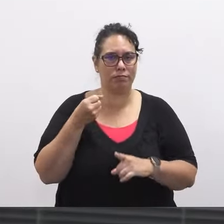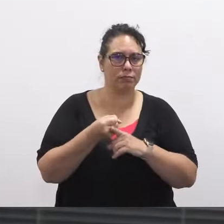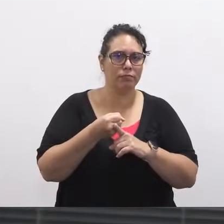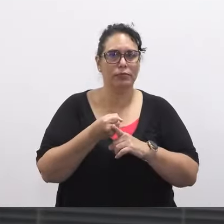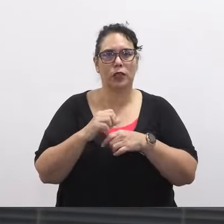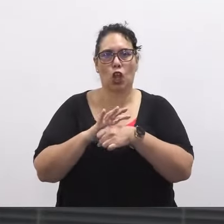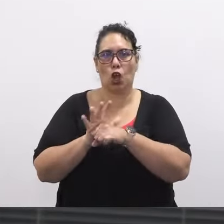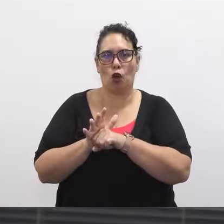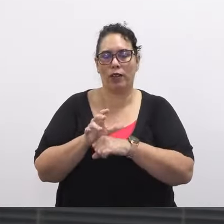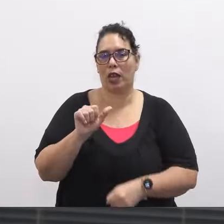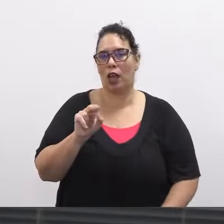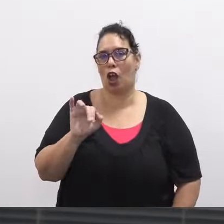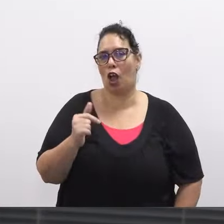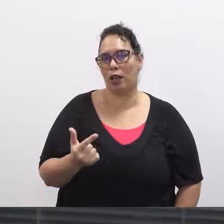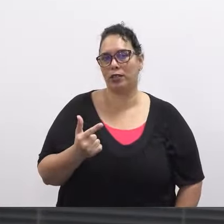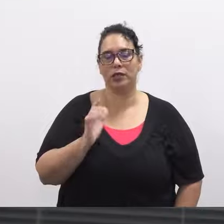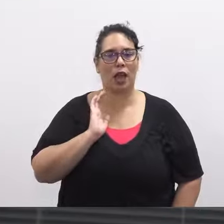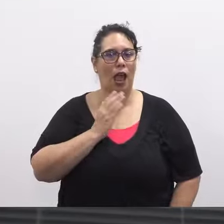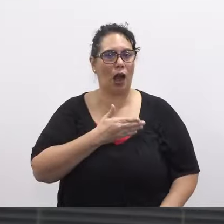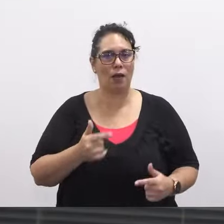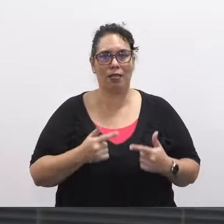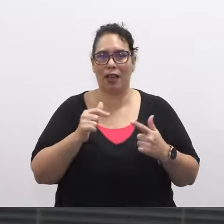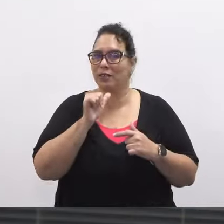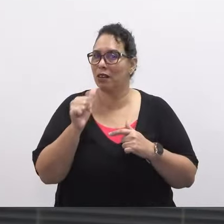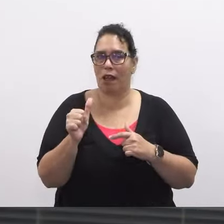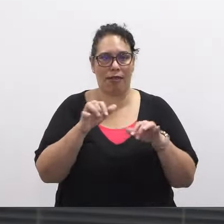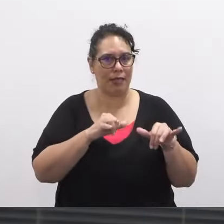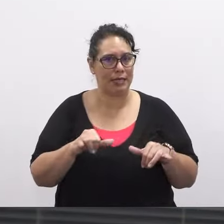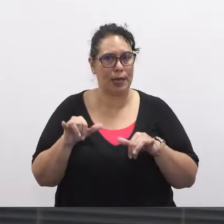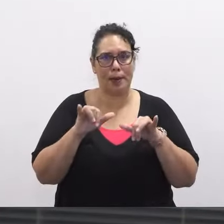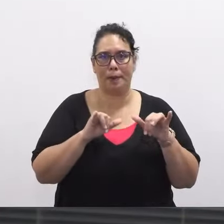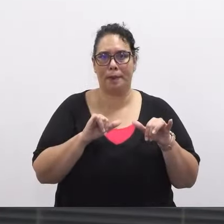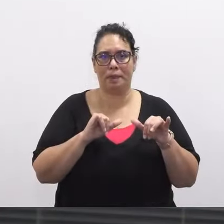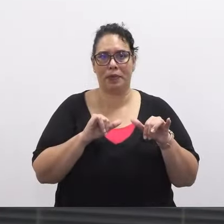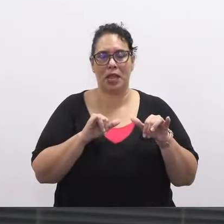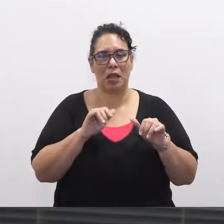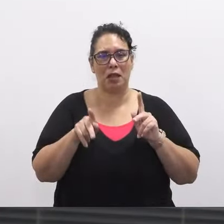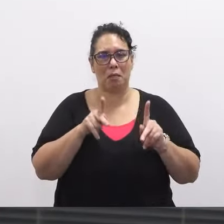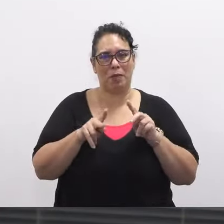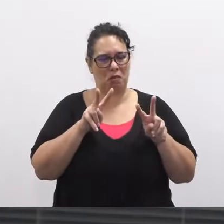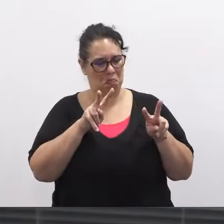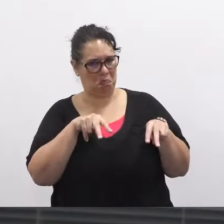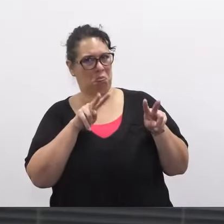And since then, our lives have not been the same. We have been judged, questioned, mistreated, and more.